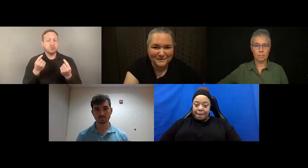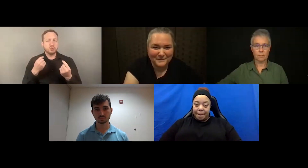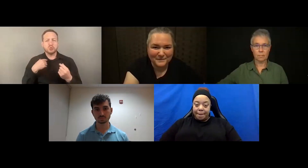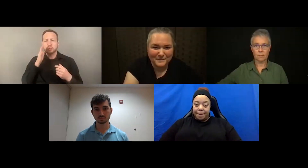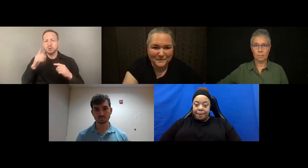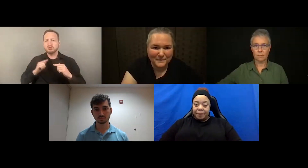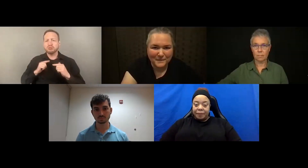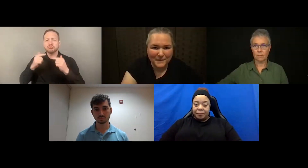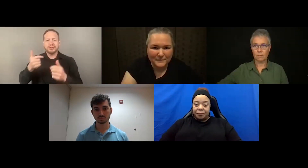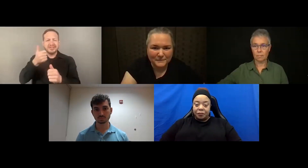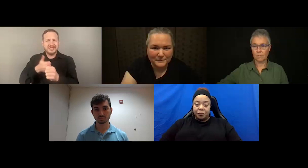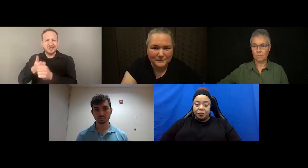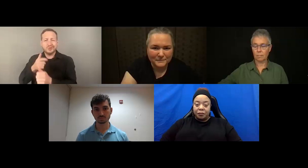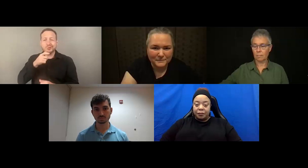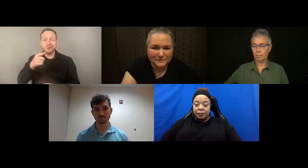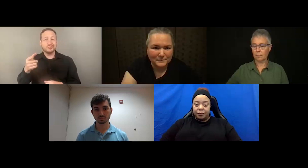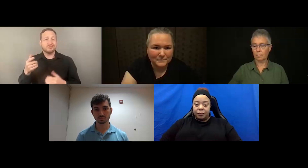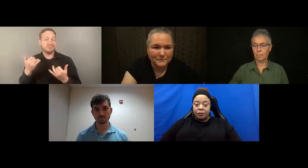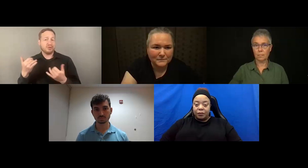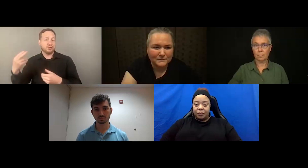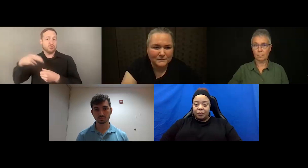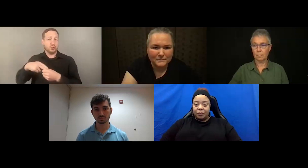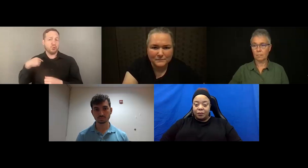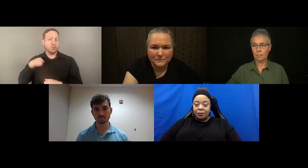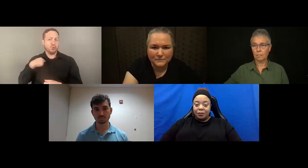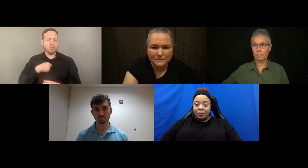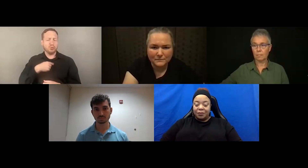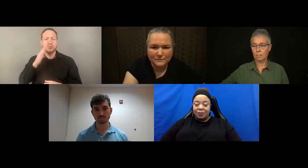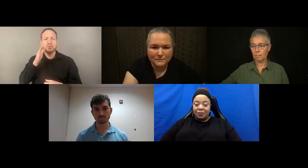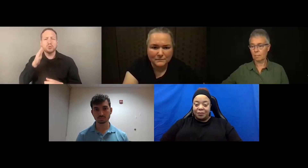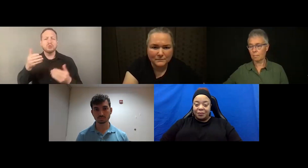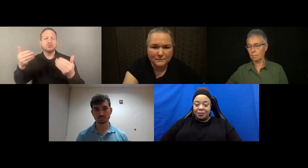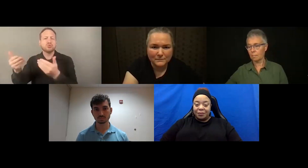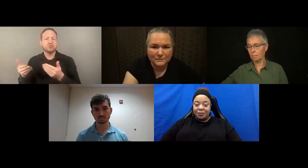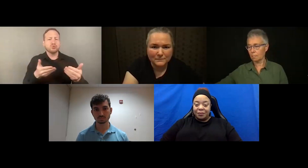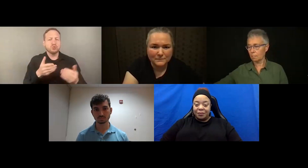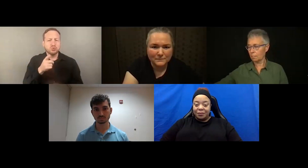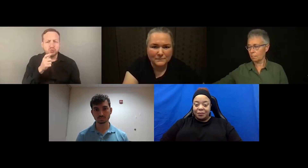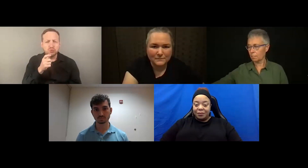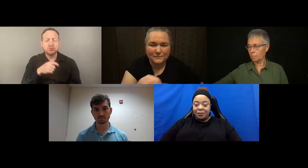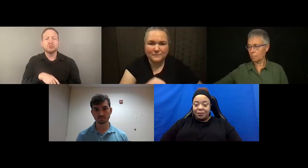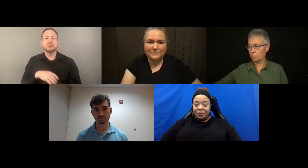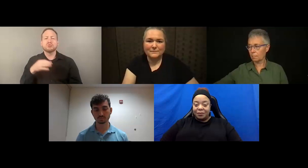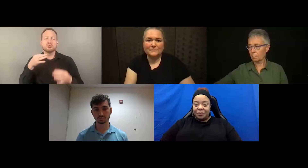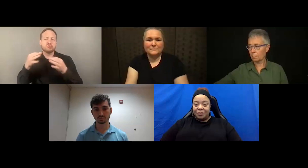turn it over to each panelist who is joining us this evening to introduce themselves.